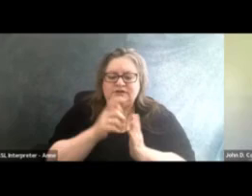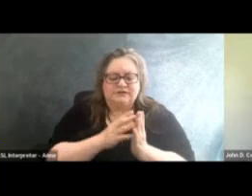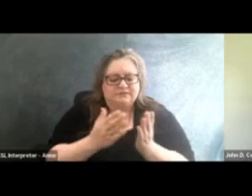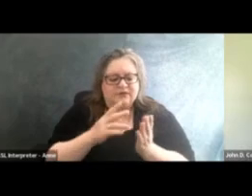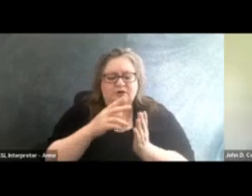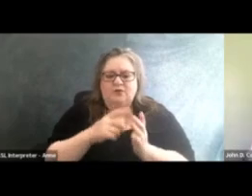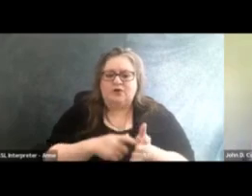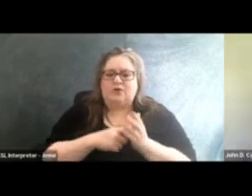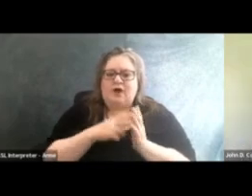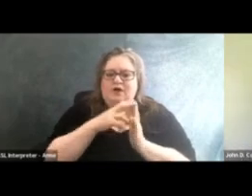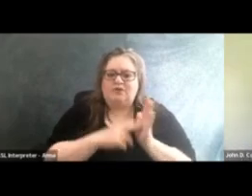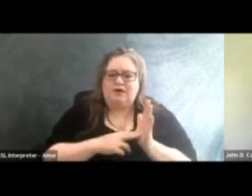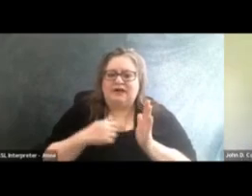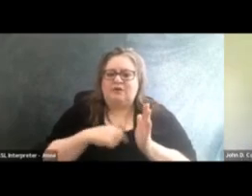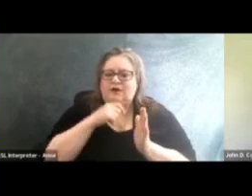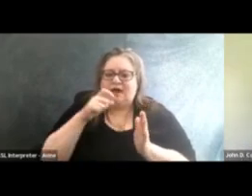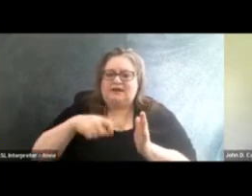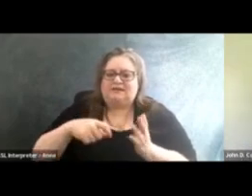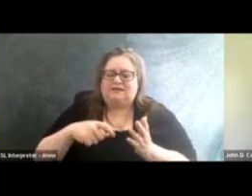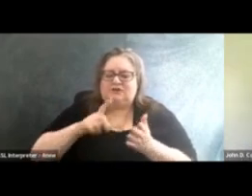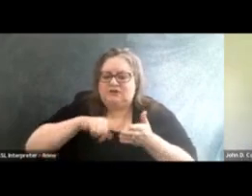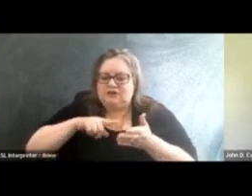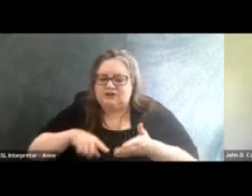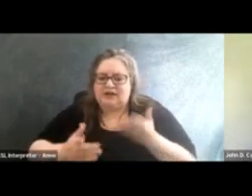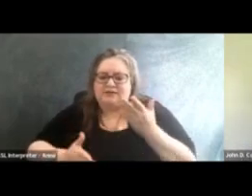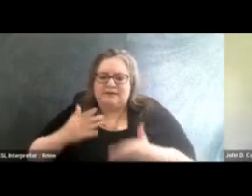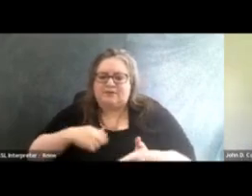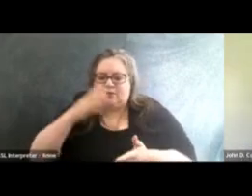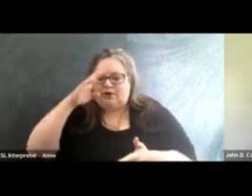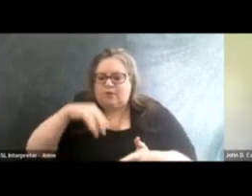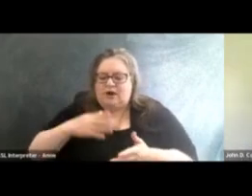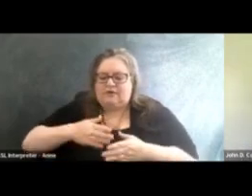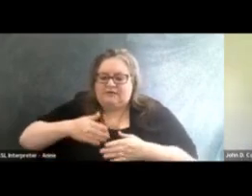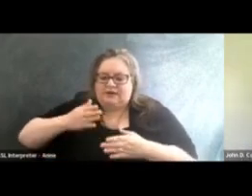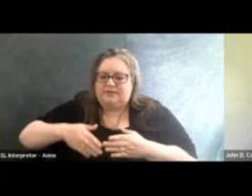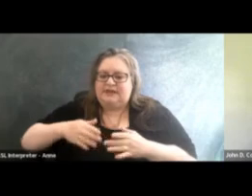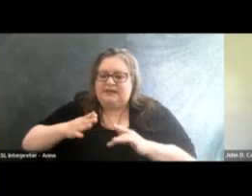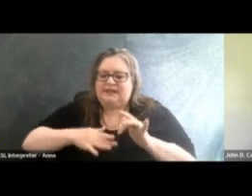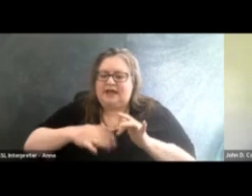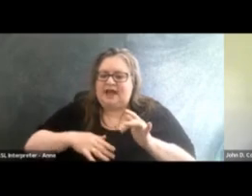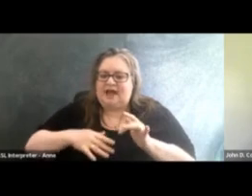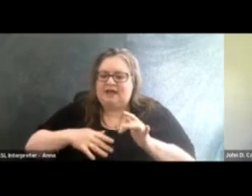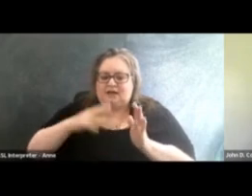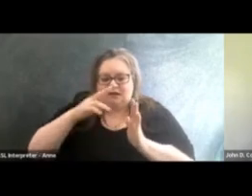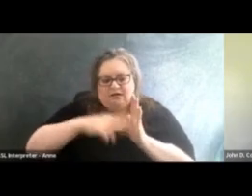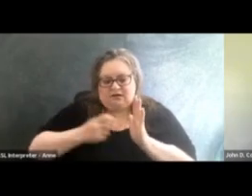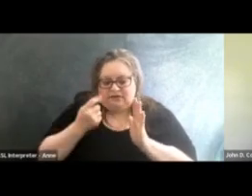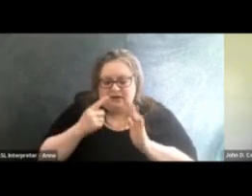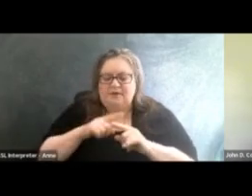not necessarily checking, you know, we may be aware of complete lack of literacy, but we're not checking whether